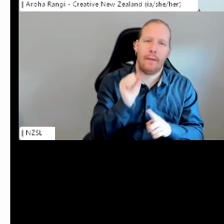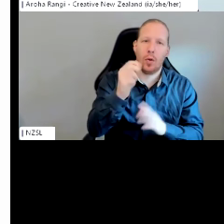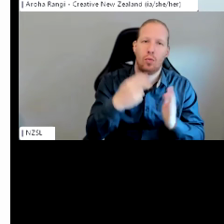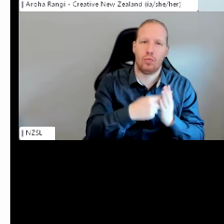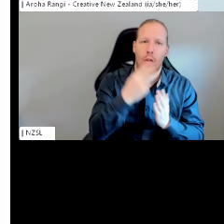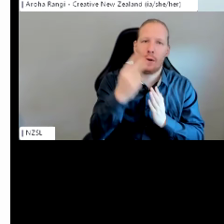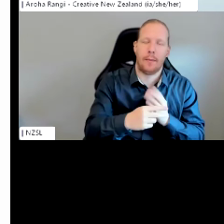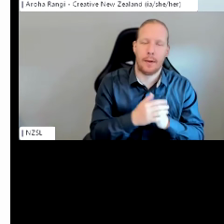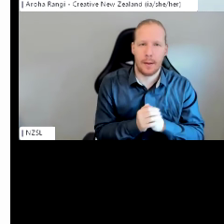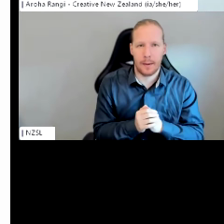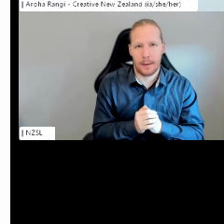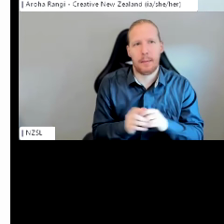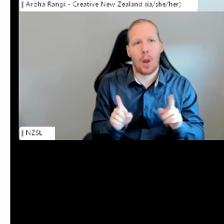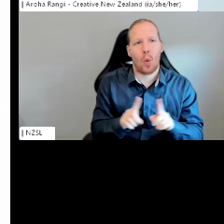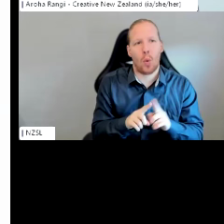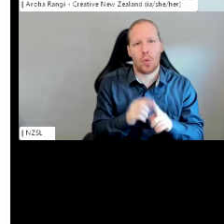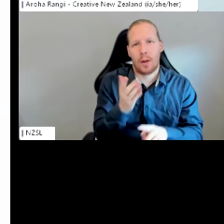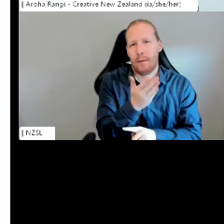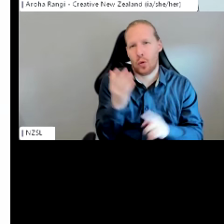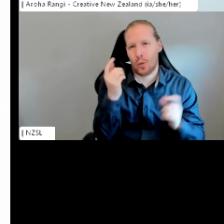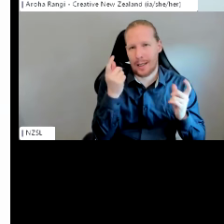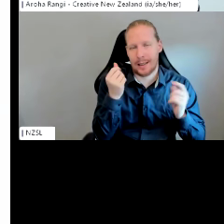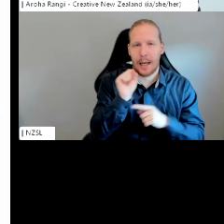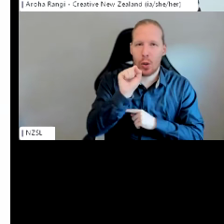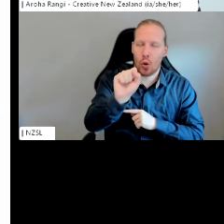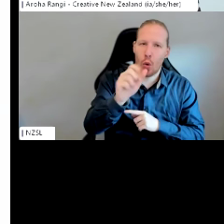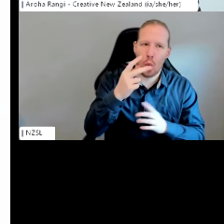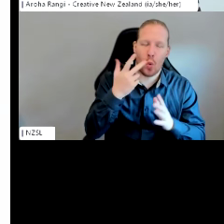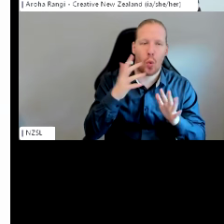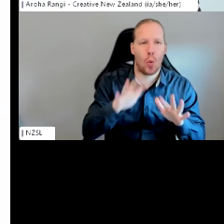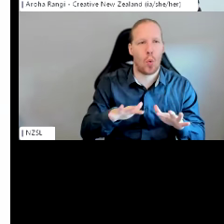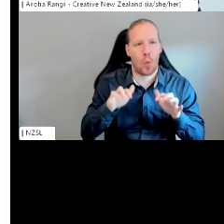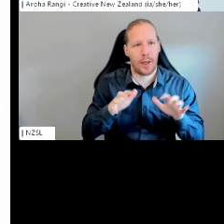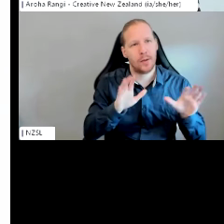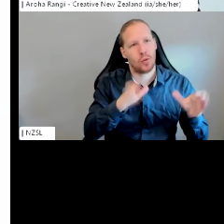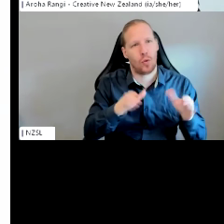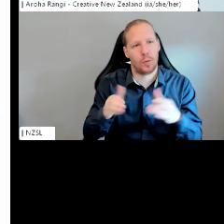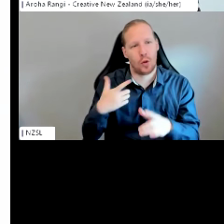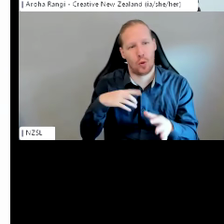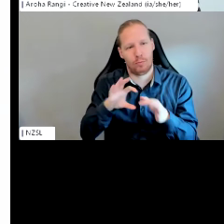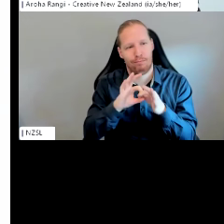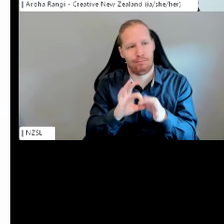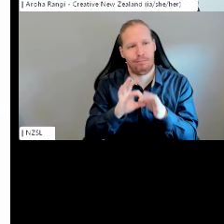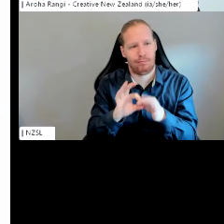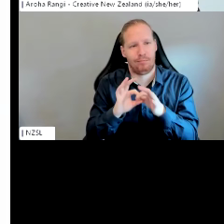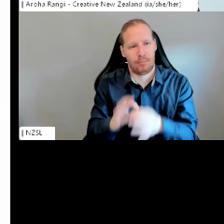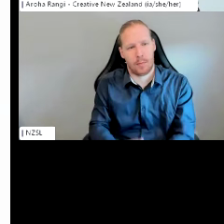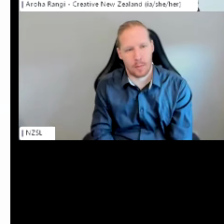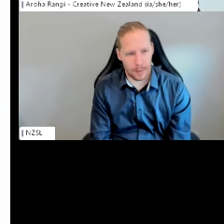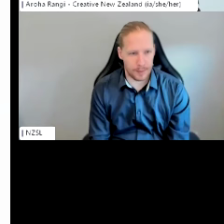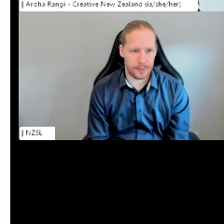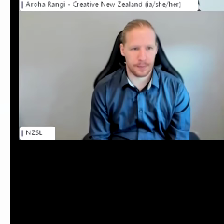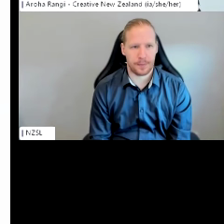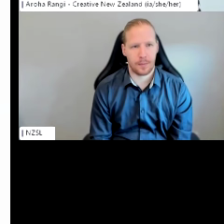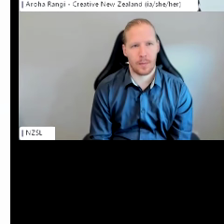to understanding the audiences that you want to get in the next five year so that clear picture